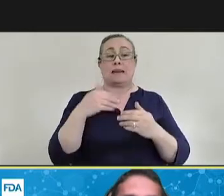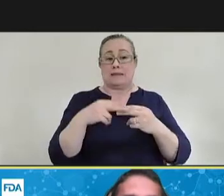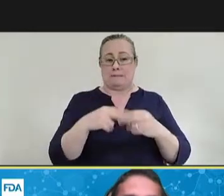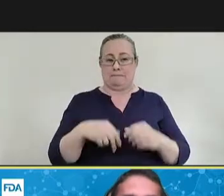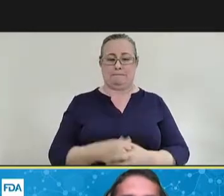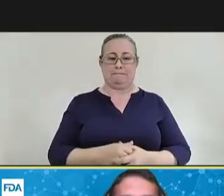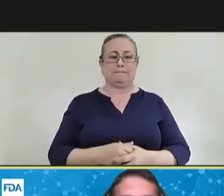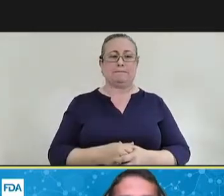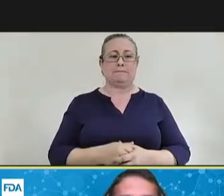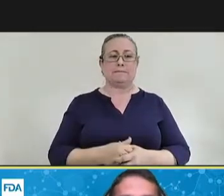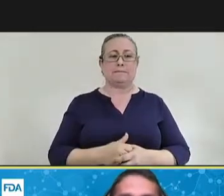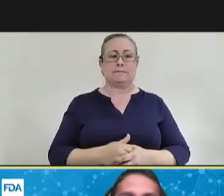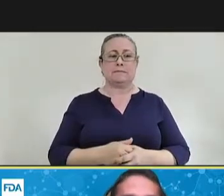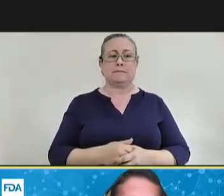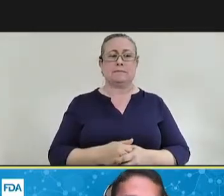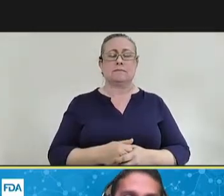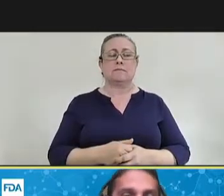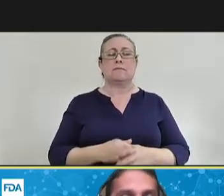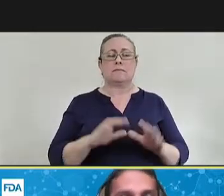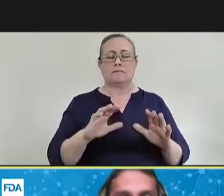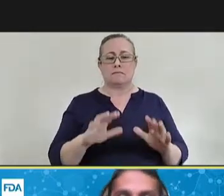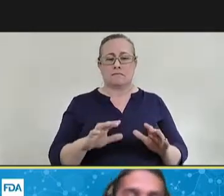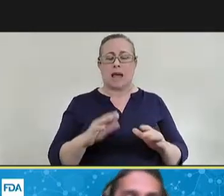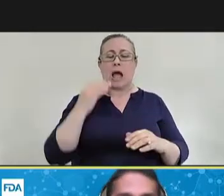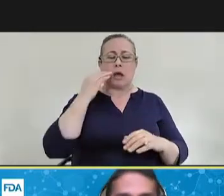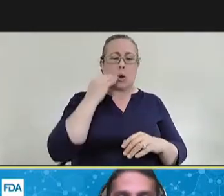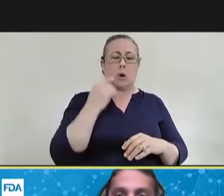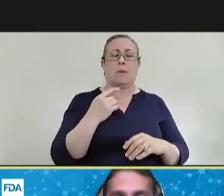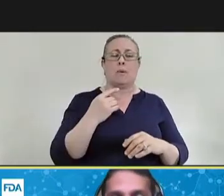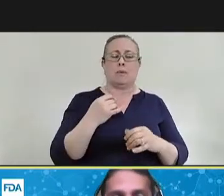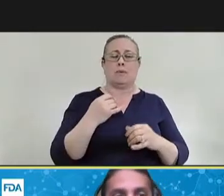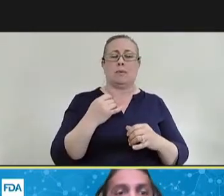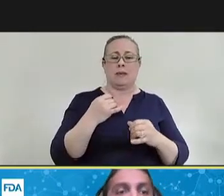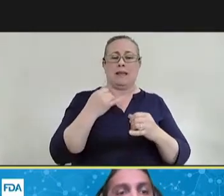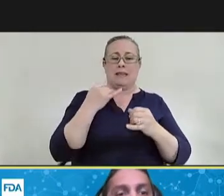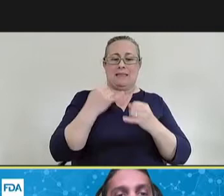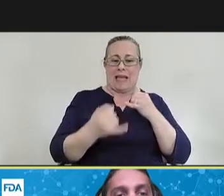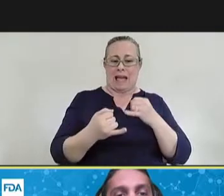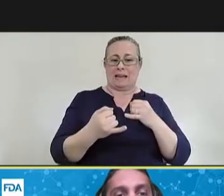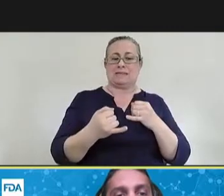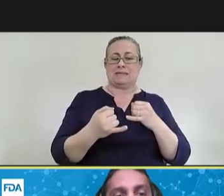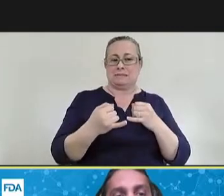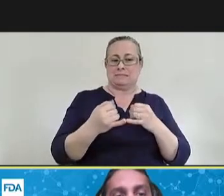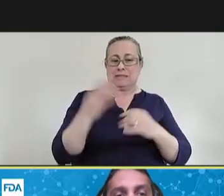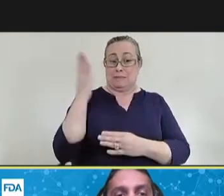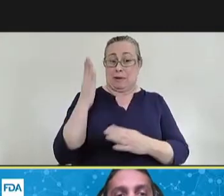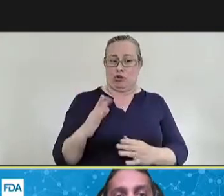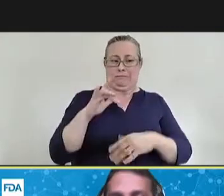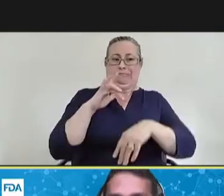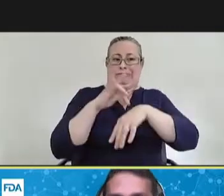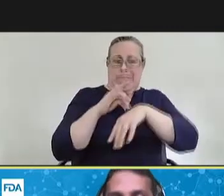So I know Greg touched on this, but I just want to set a baseline. So let's just start with the